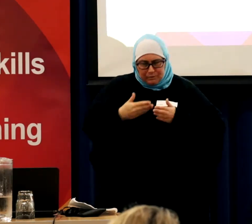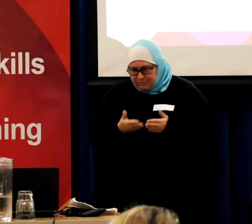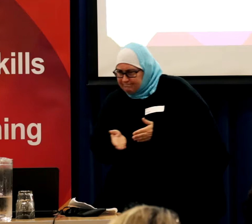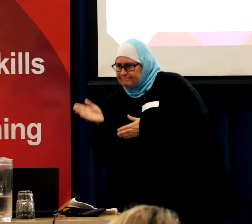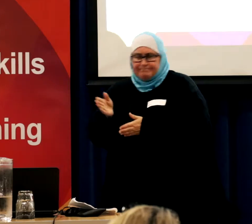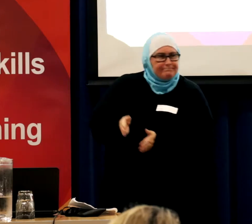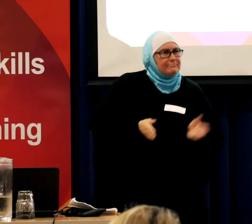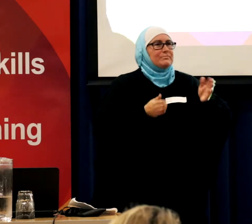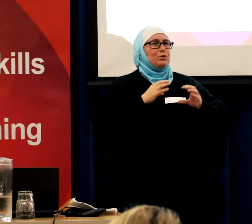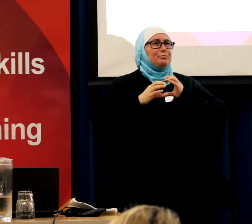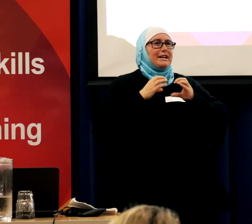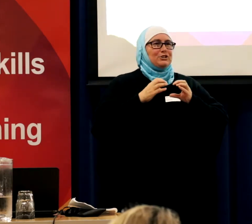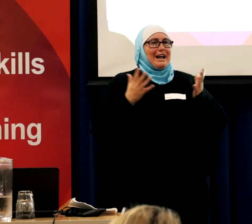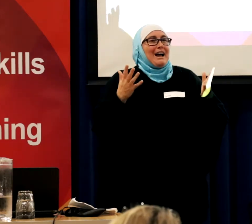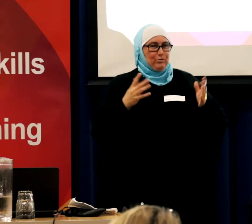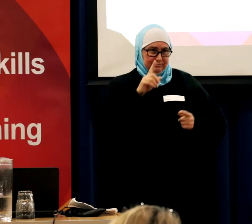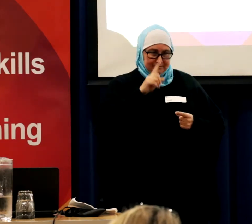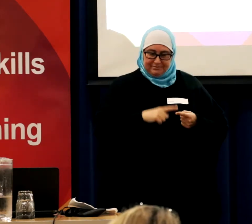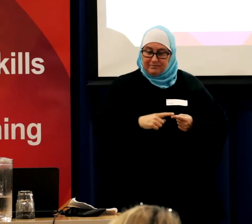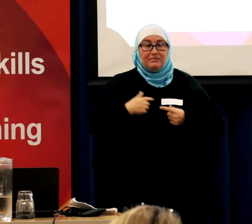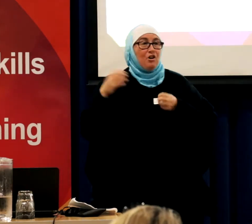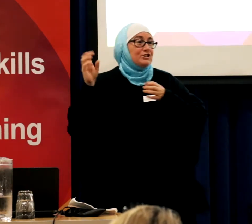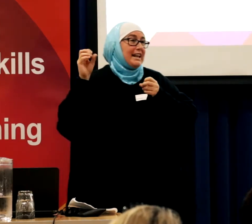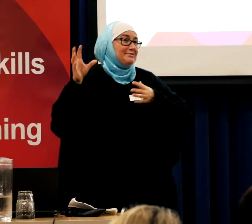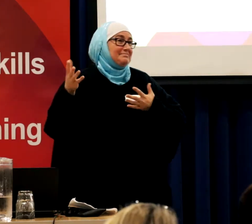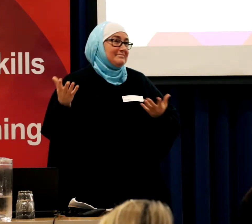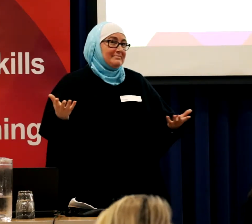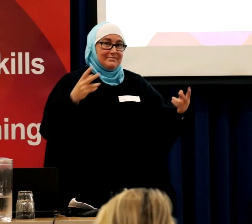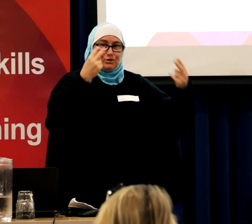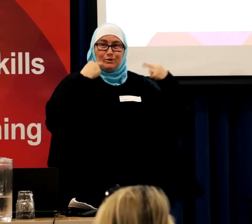So I had to roll my sleeves up and have a look at different avenues to communicate.